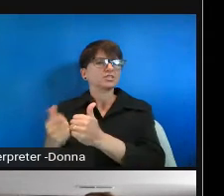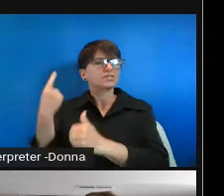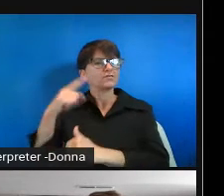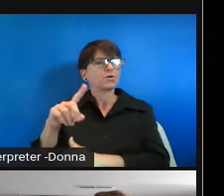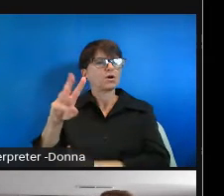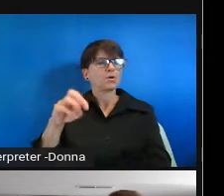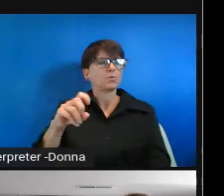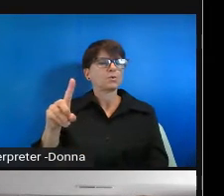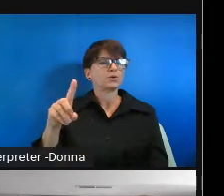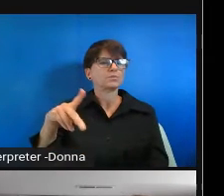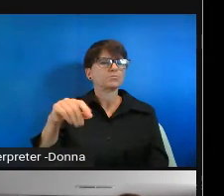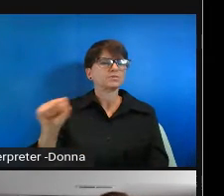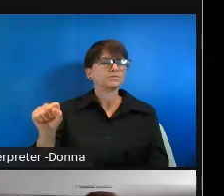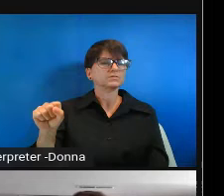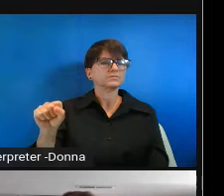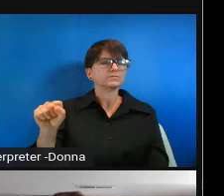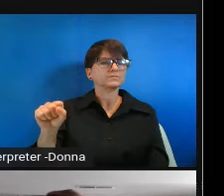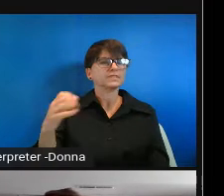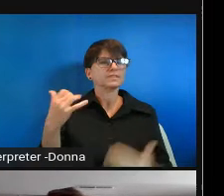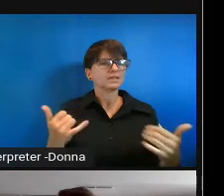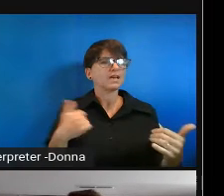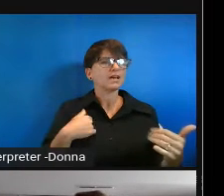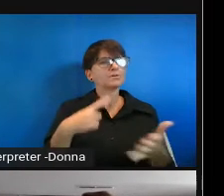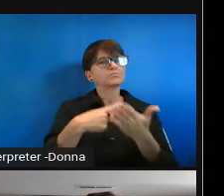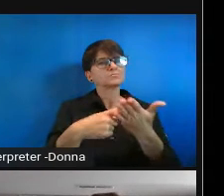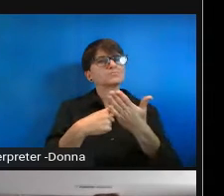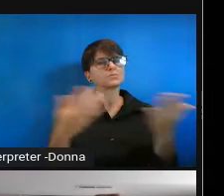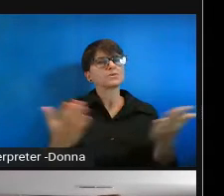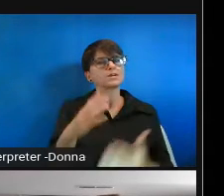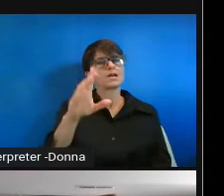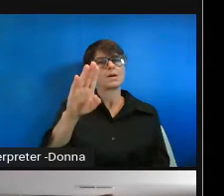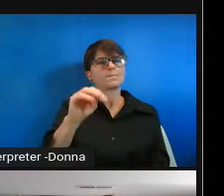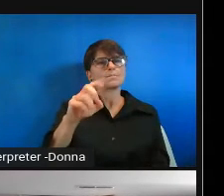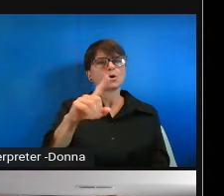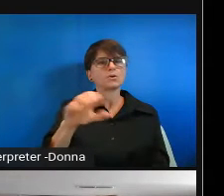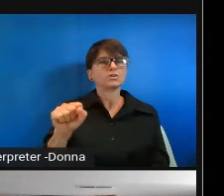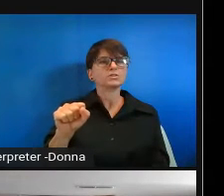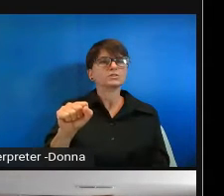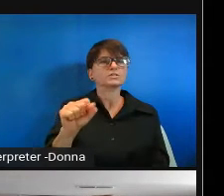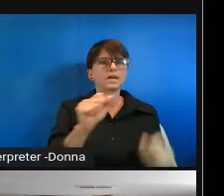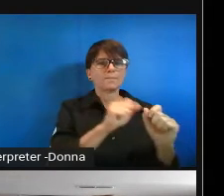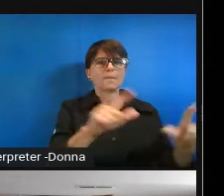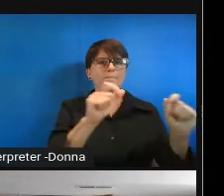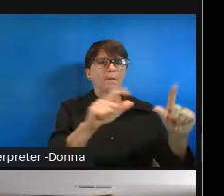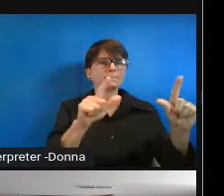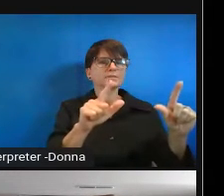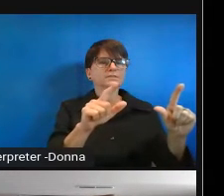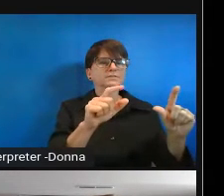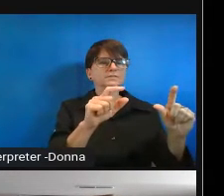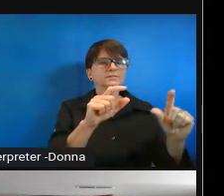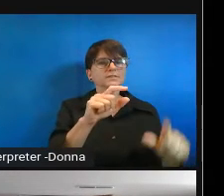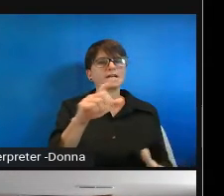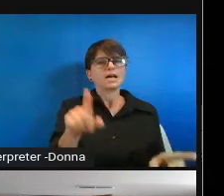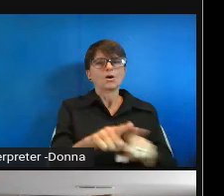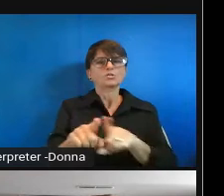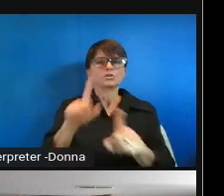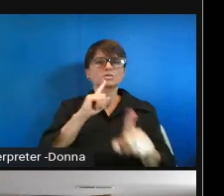Today, I'm here to talk about modals, pop-ups, dialogs, light boxes, and alerts.